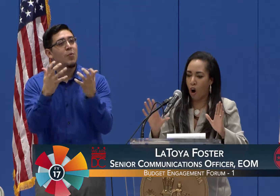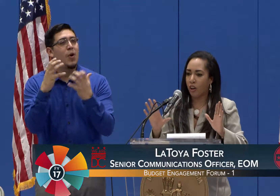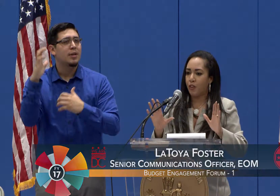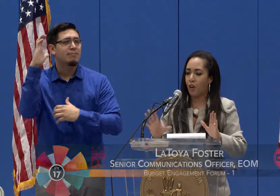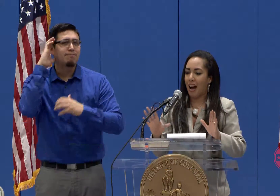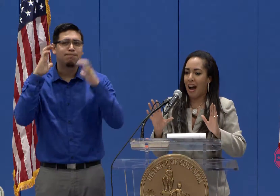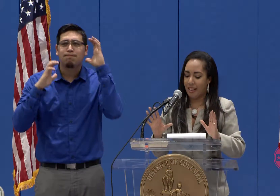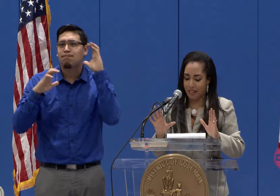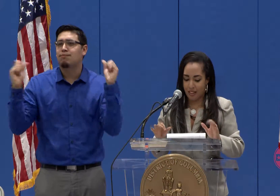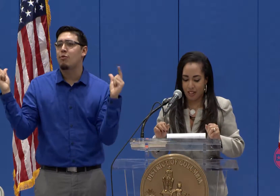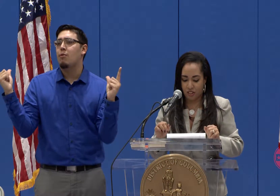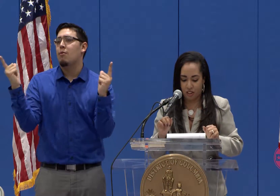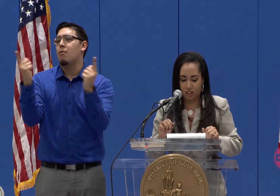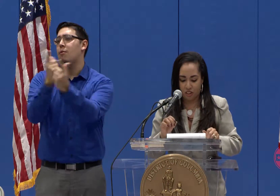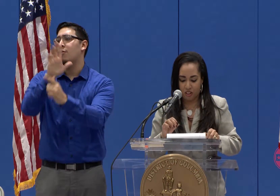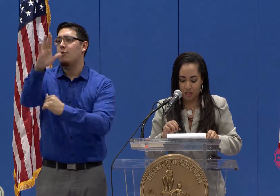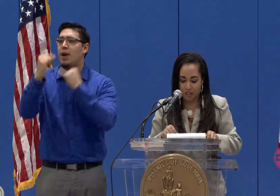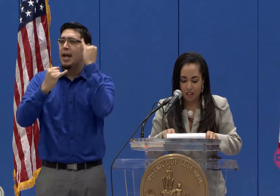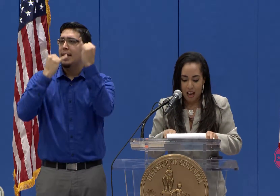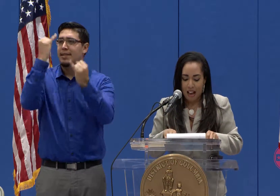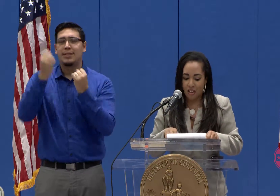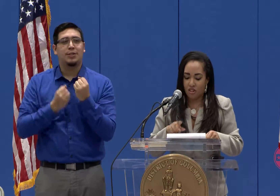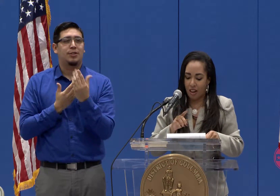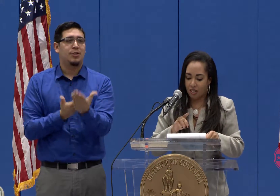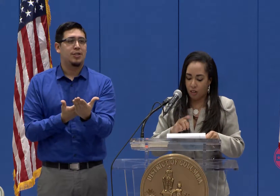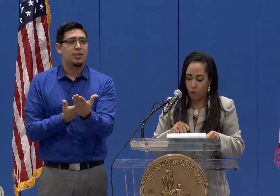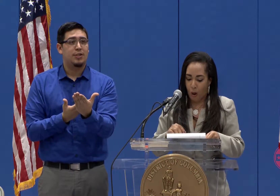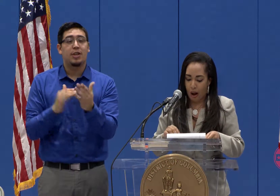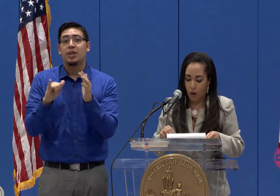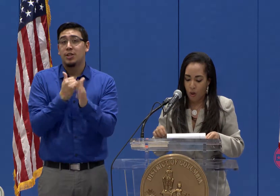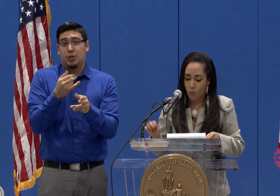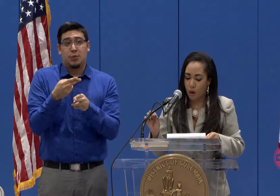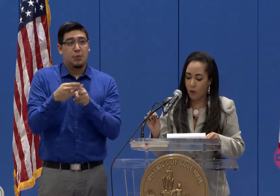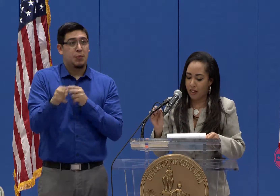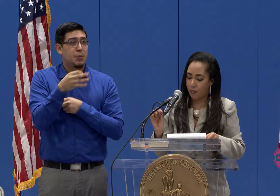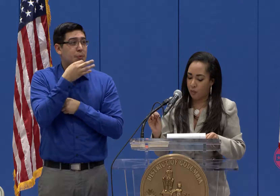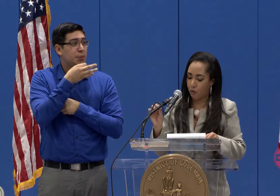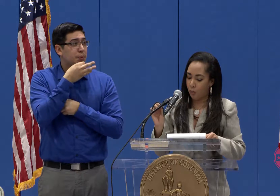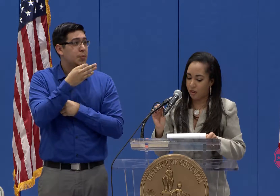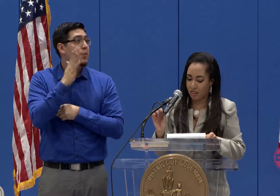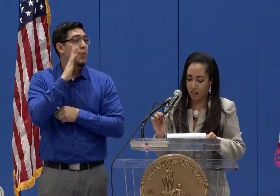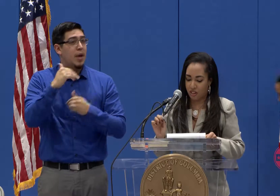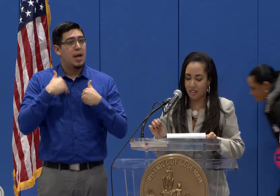WE WANT TO HEAR ALL OF YOUR IDEAS AND SUGGESTIONS, AND IN JUST A LITTLE WHILE WE'RE GOING TO HAVE SOME GROUP DISCUSSIONS